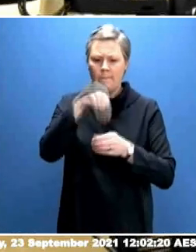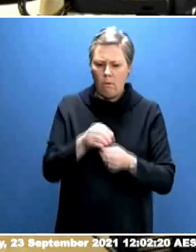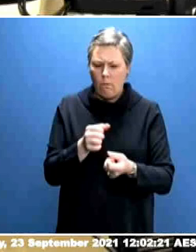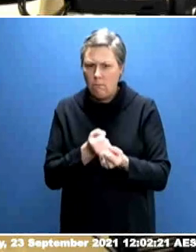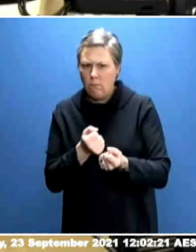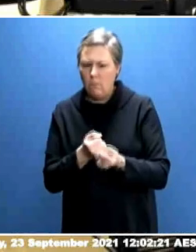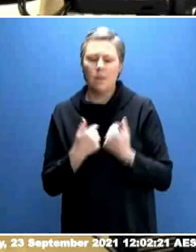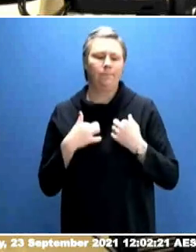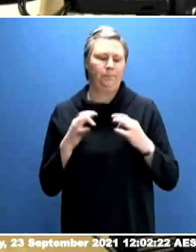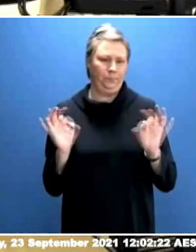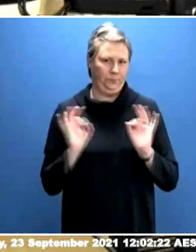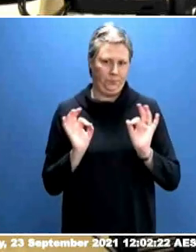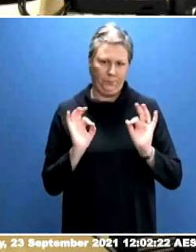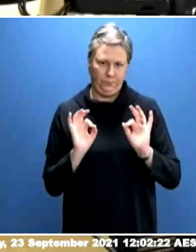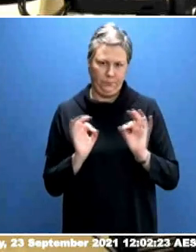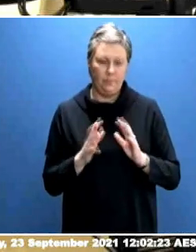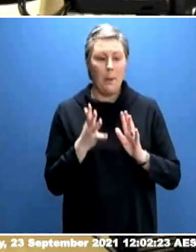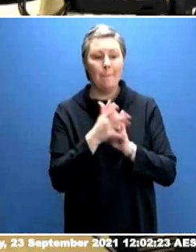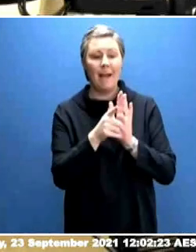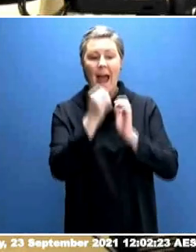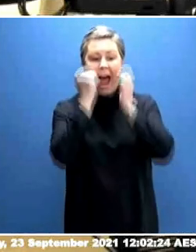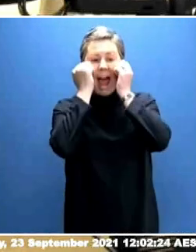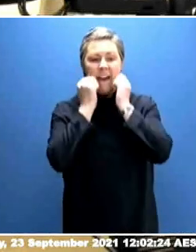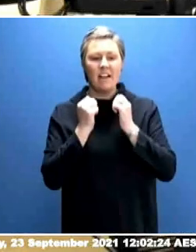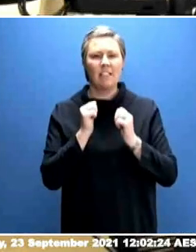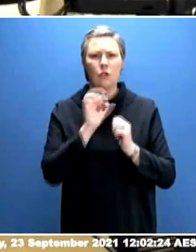No, I haven't. So your evidence today is not touching upon